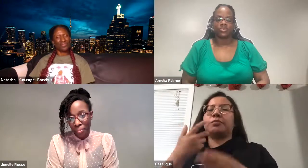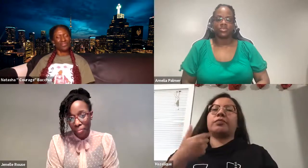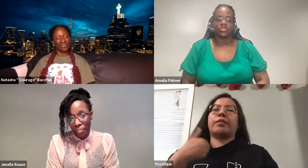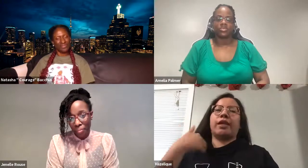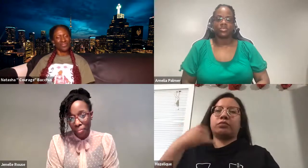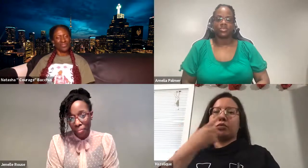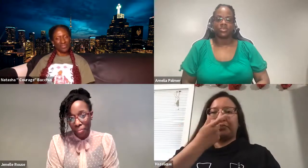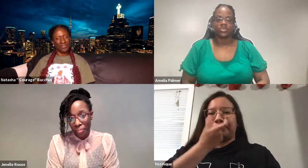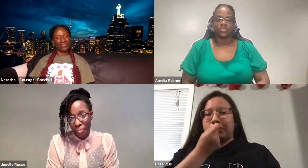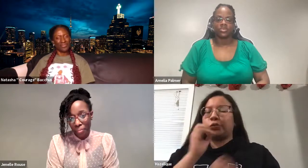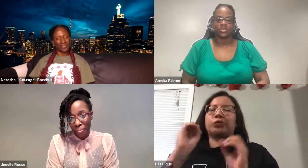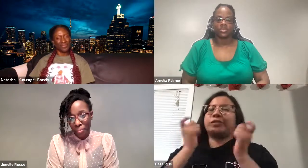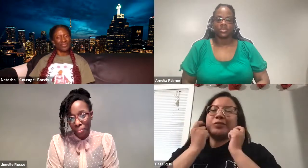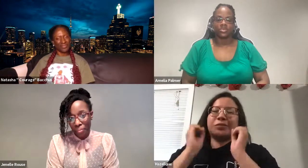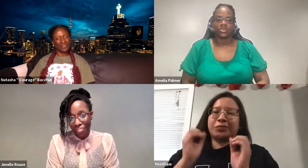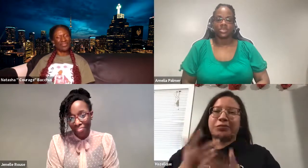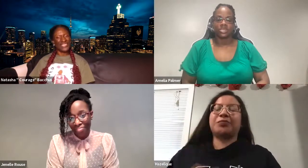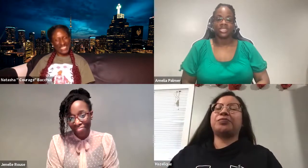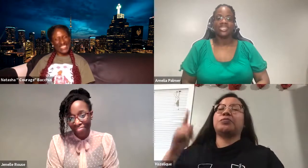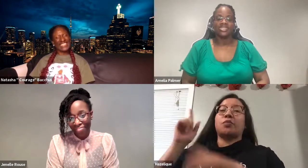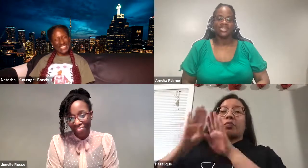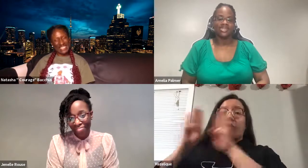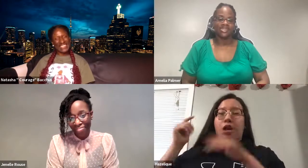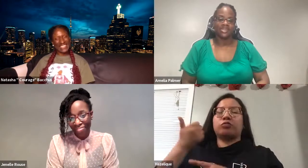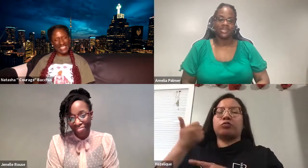and i've got turtle shell glasses. i have a piercing in my nose